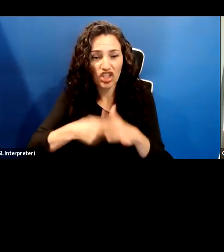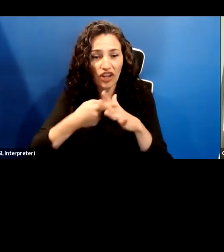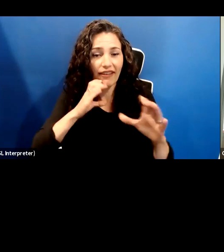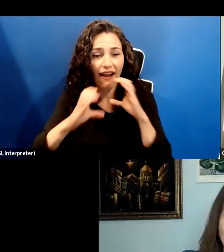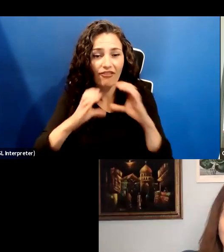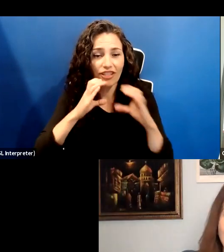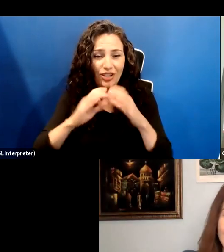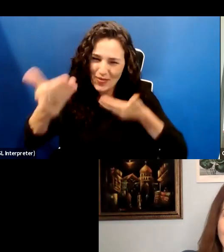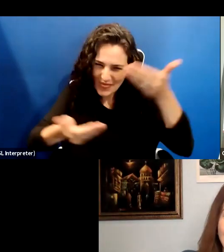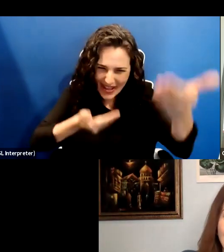Welcome, Lorraine.